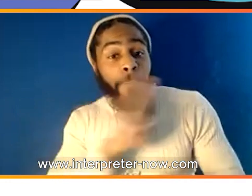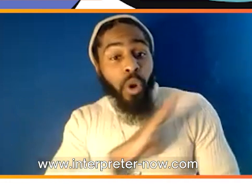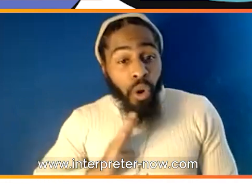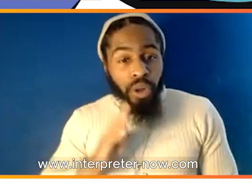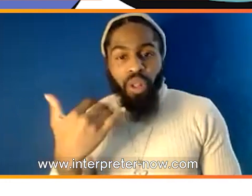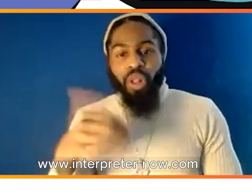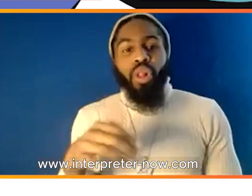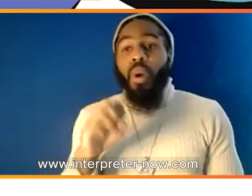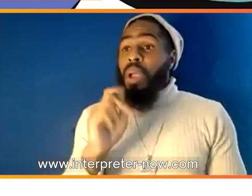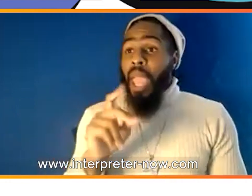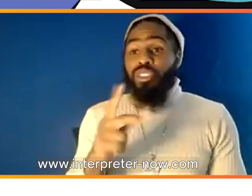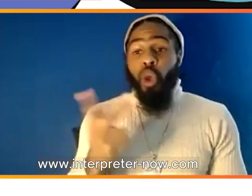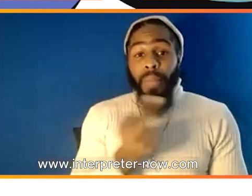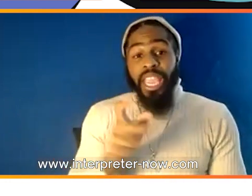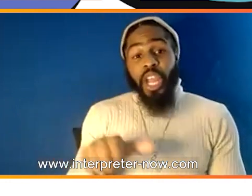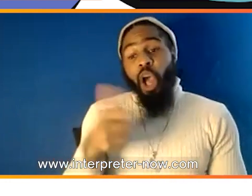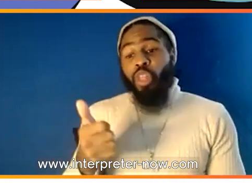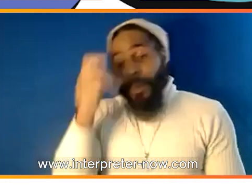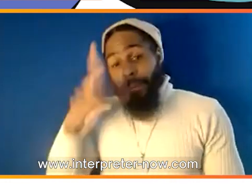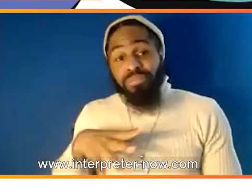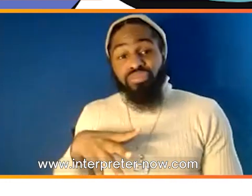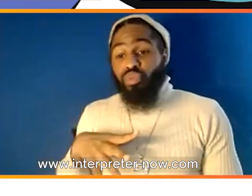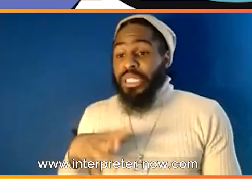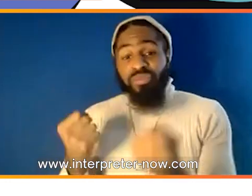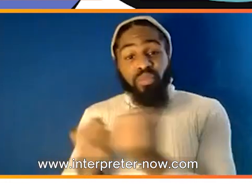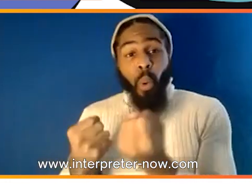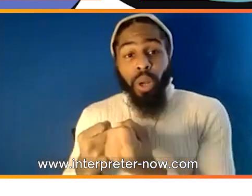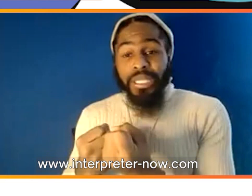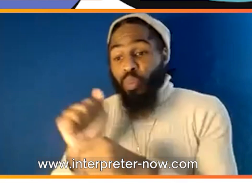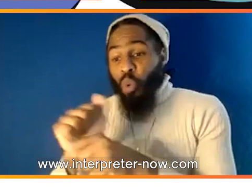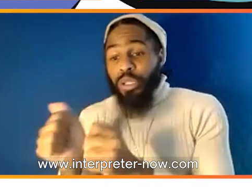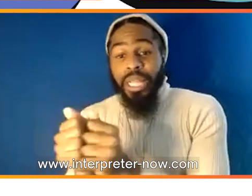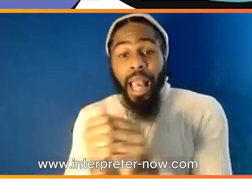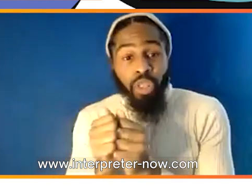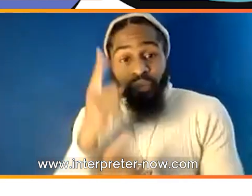for Lilly out of Indianapolis, co-lead that; we host that quarterly. And what we really